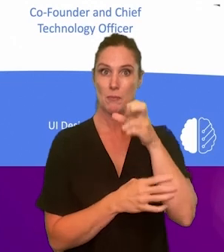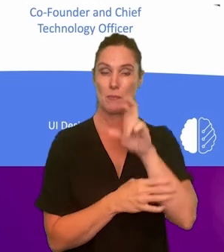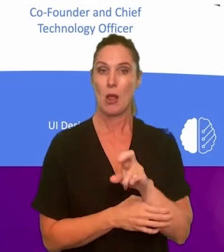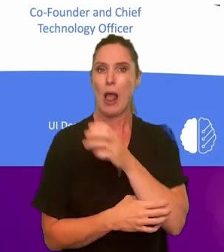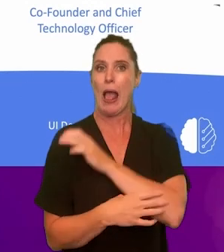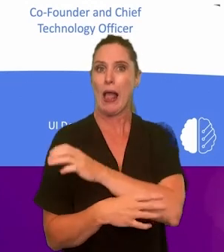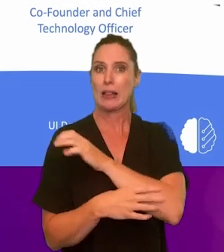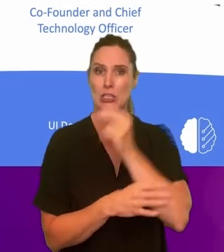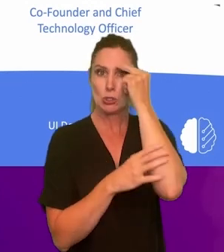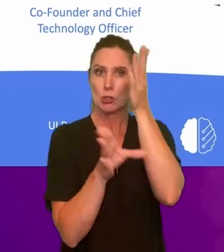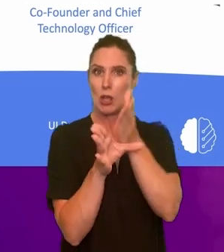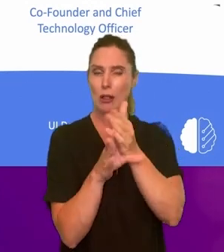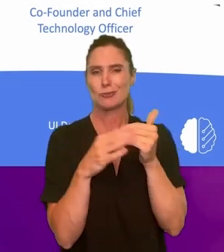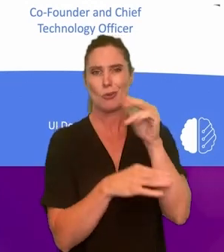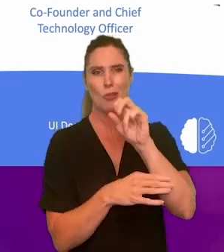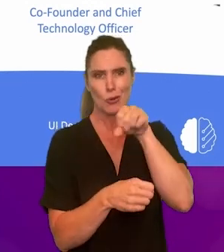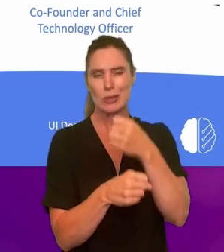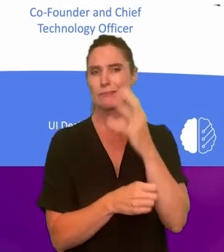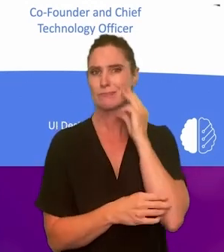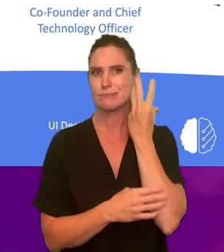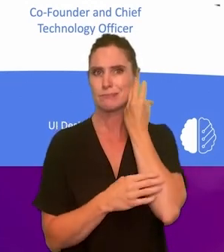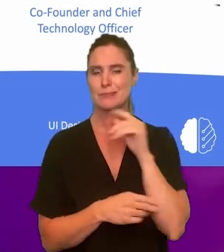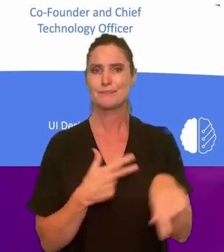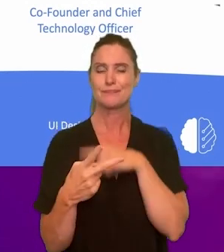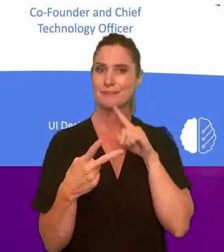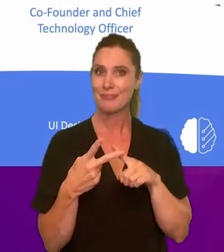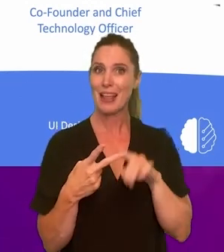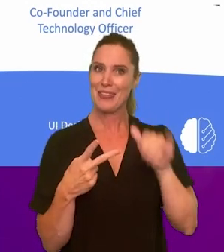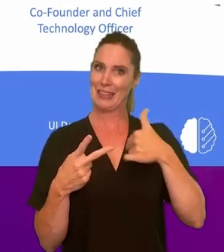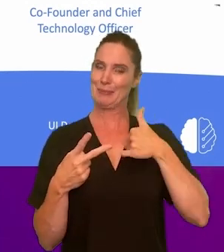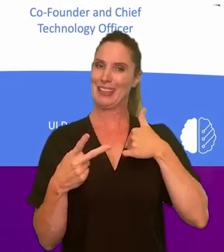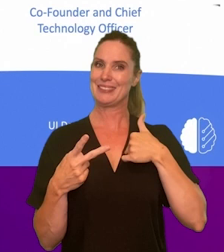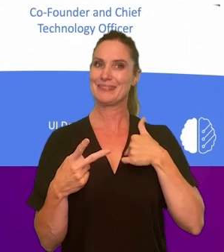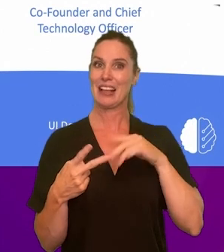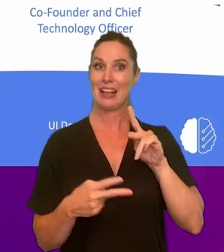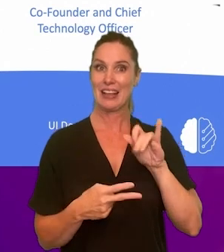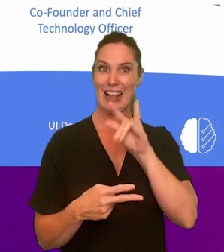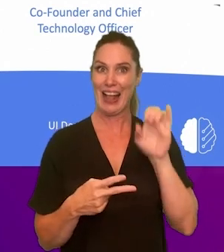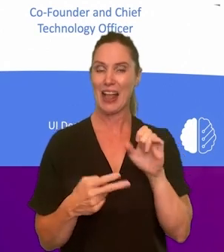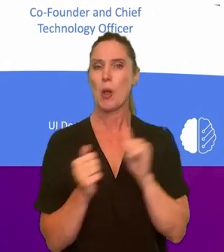with 30 years of experience, Kyle Cortesi, that's me, with experience in program management,